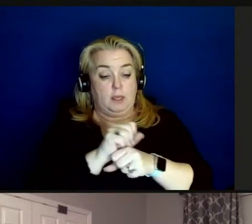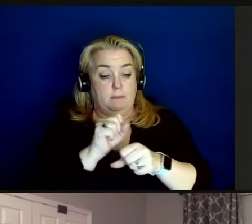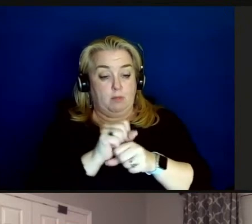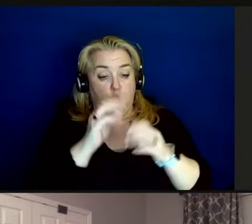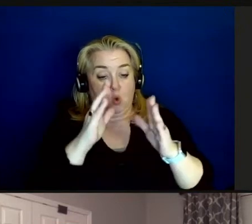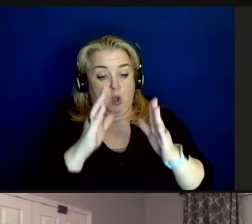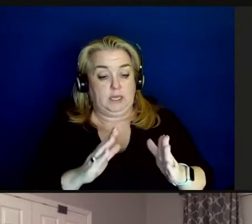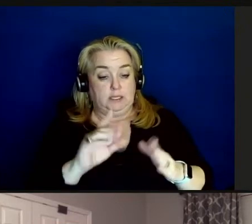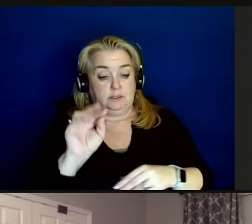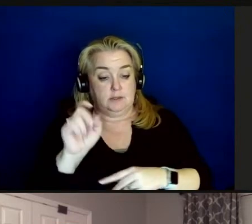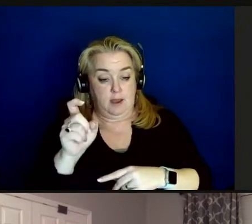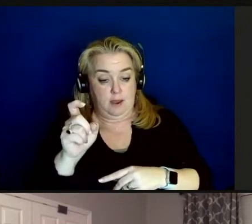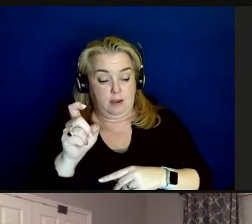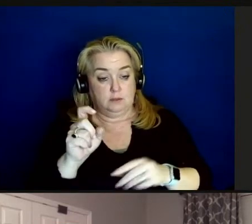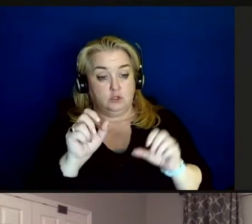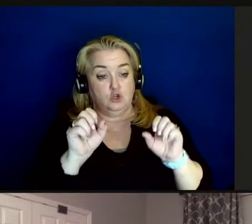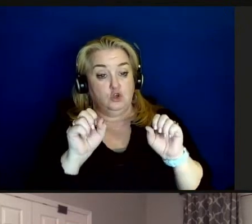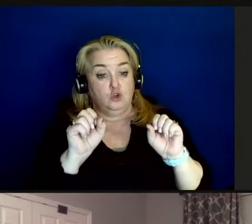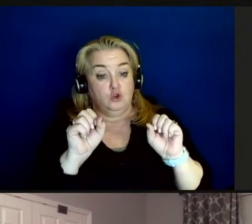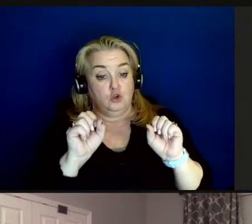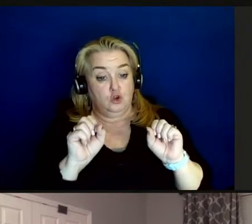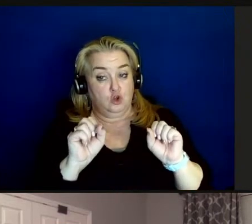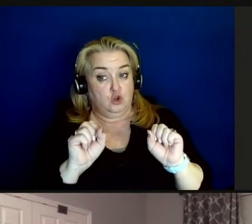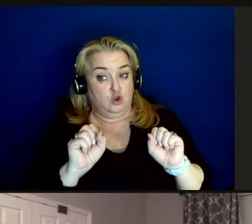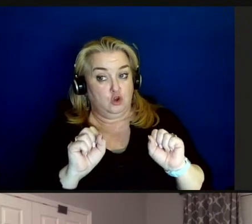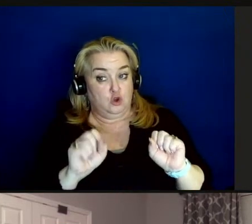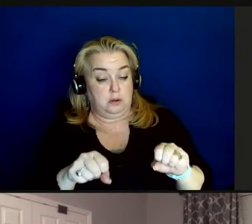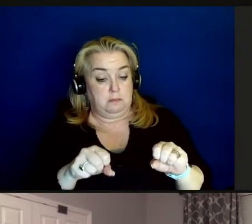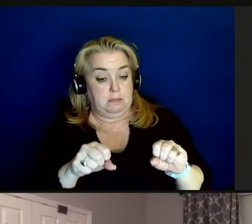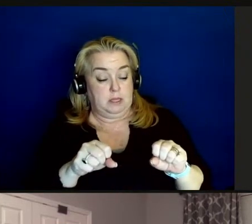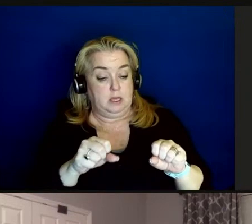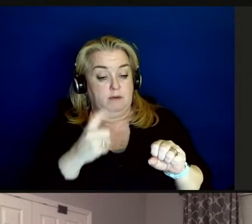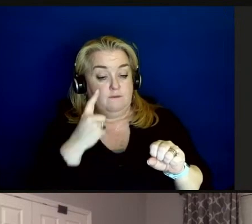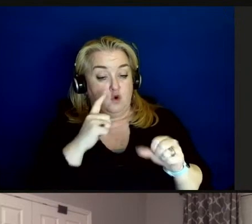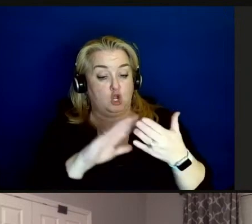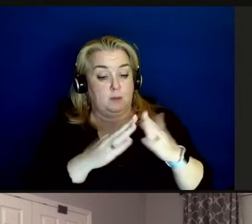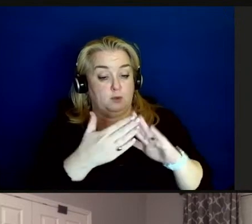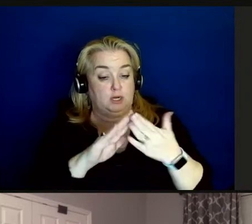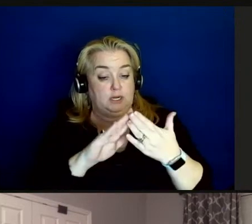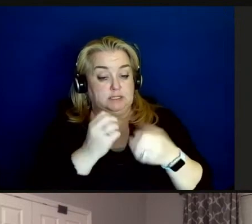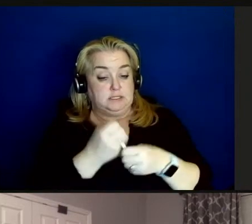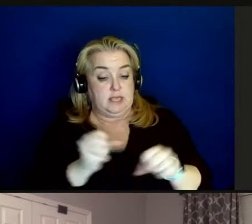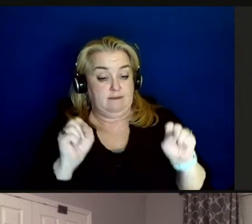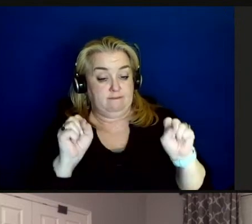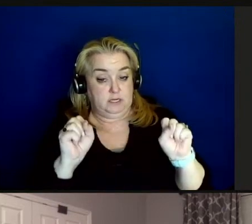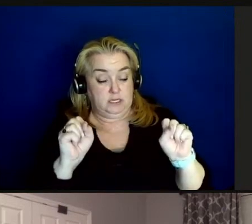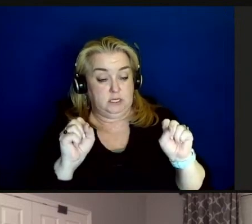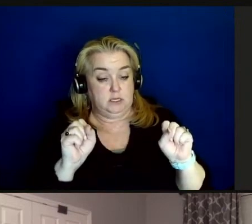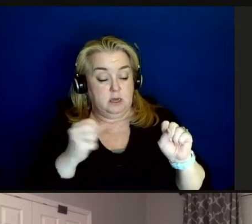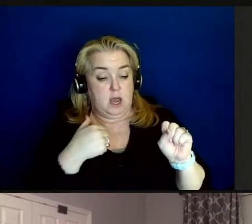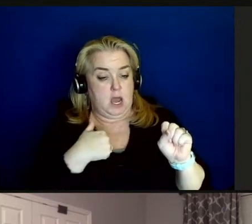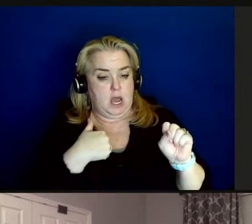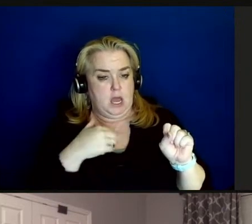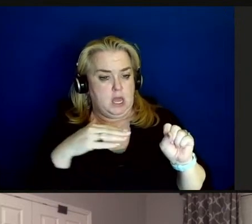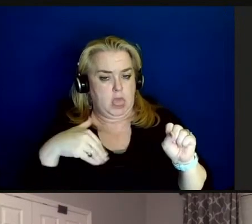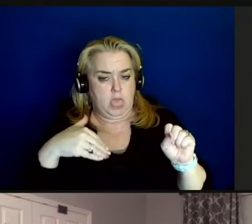COMMENT THAT MY SADDAM'S STATE